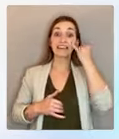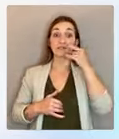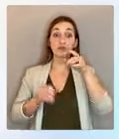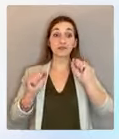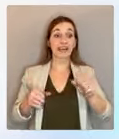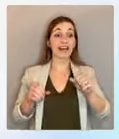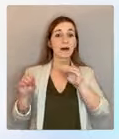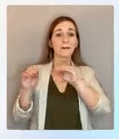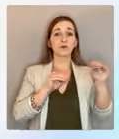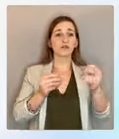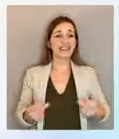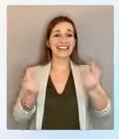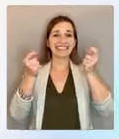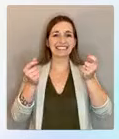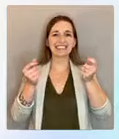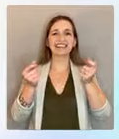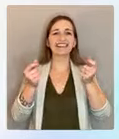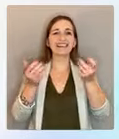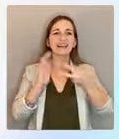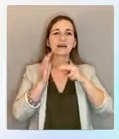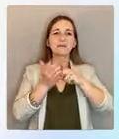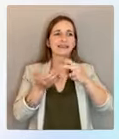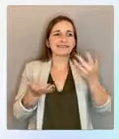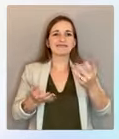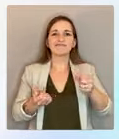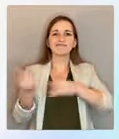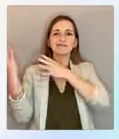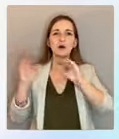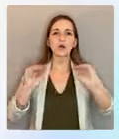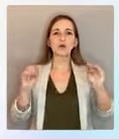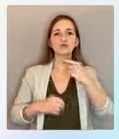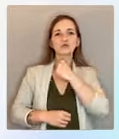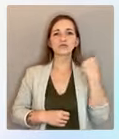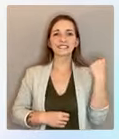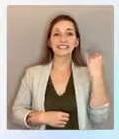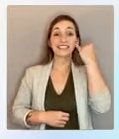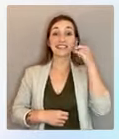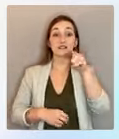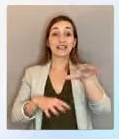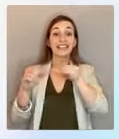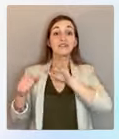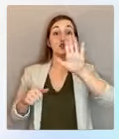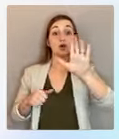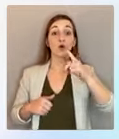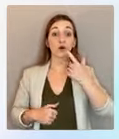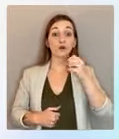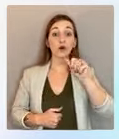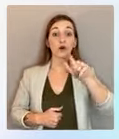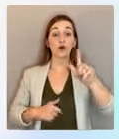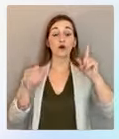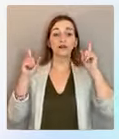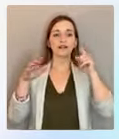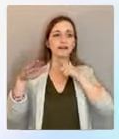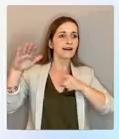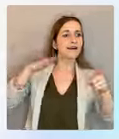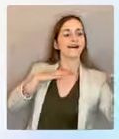And if you can move instantly, there's no risk. If you leave your goal and you go to score on your opponent's goal, if the ball goes over your head,